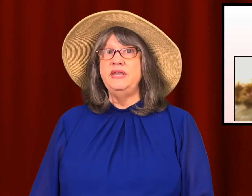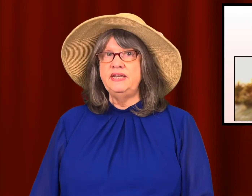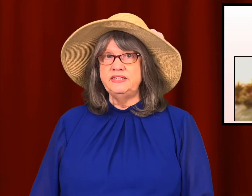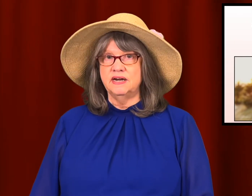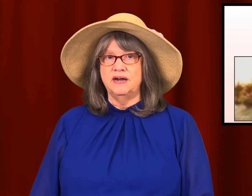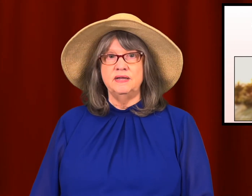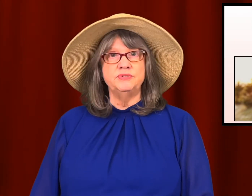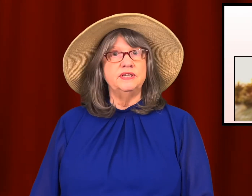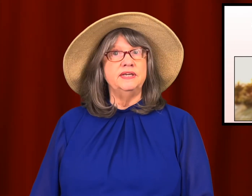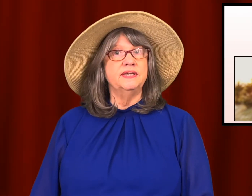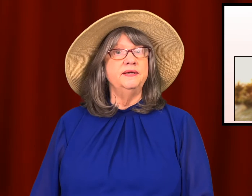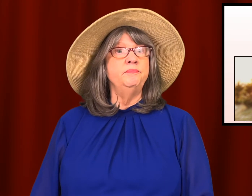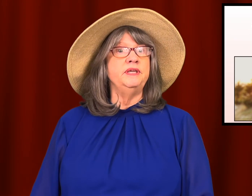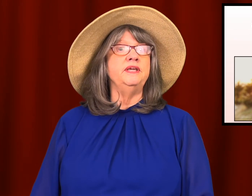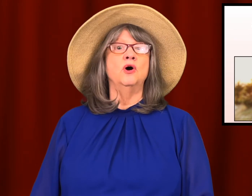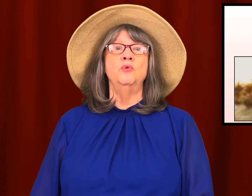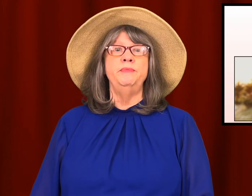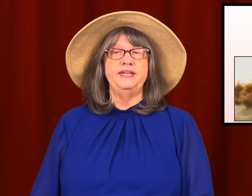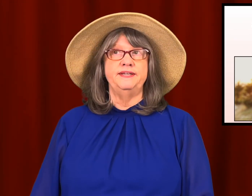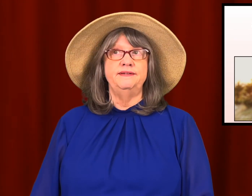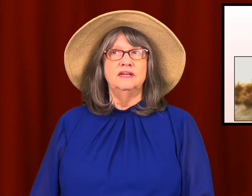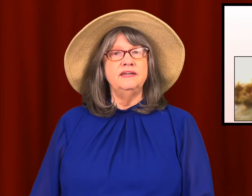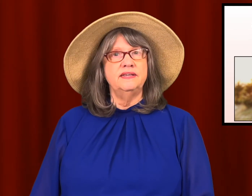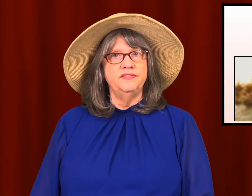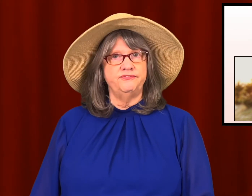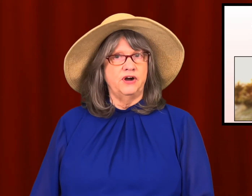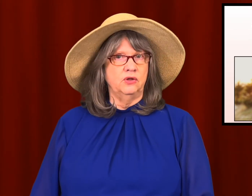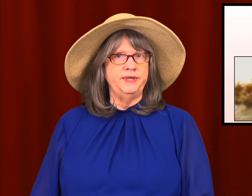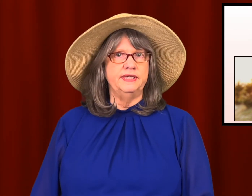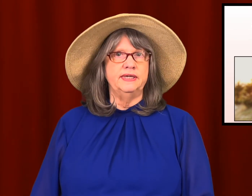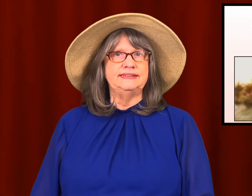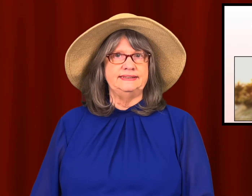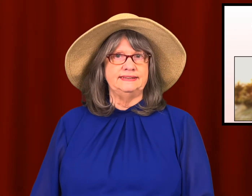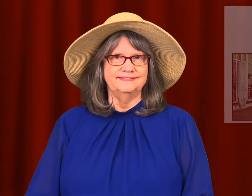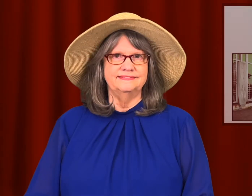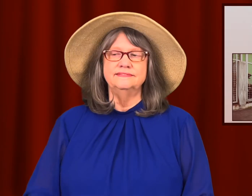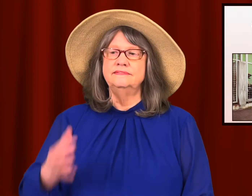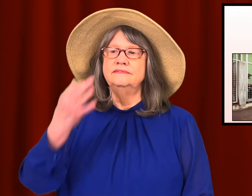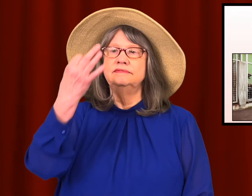Many times it can be omitted, like in the following sentence.